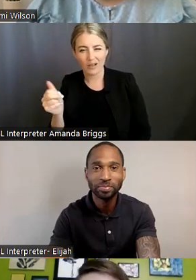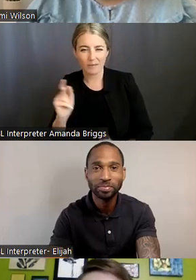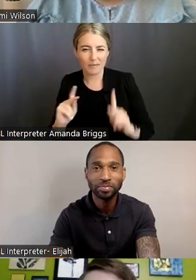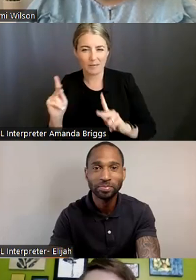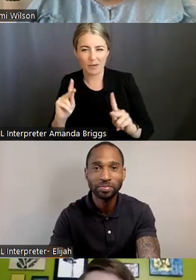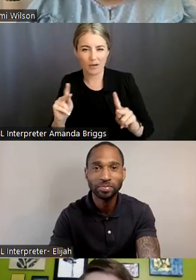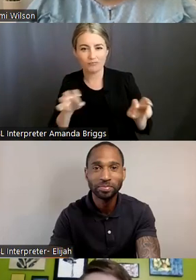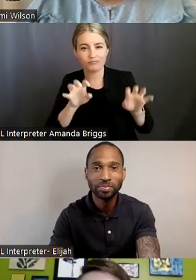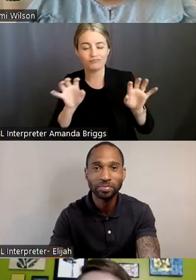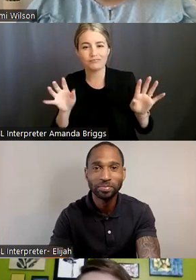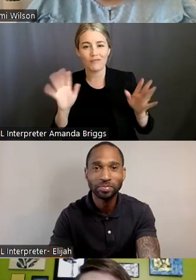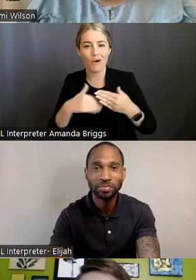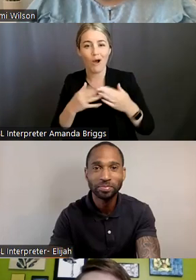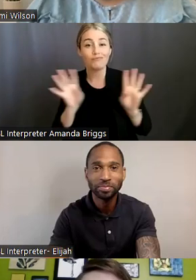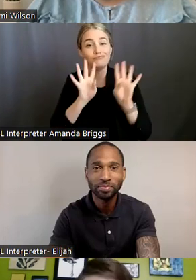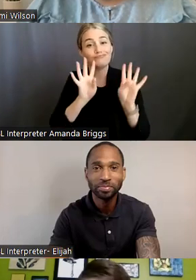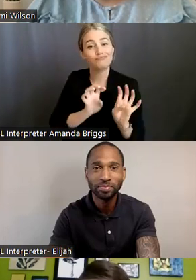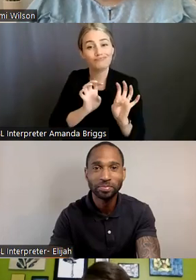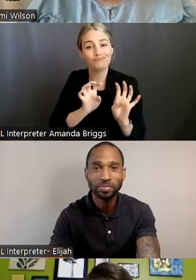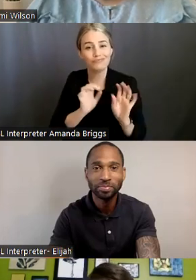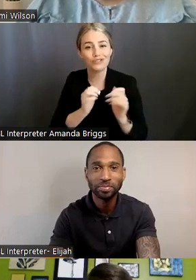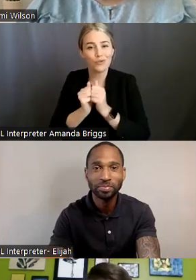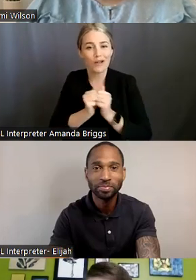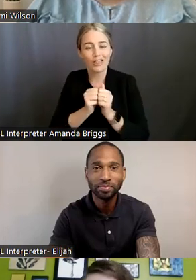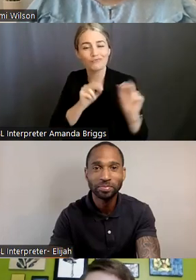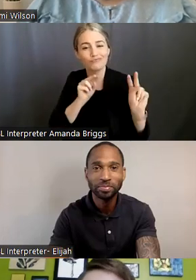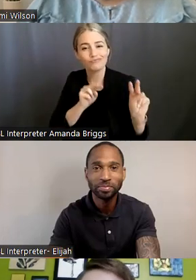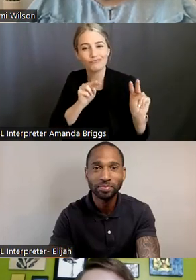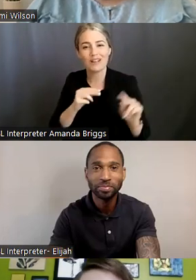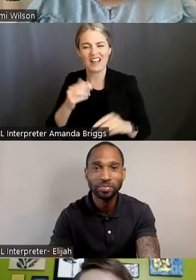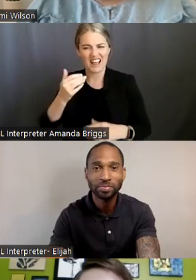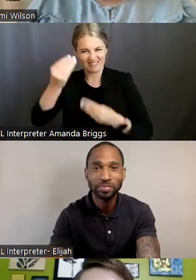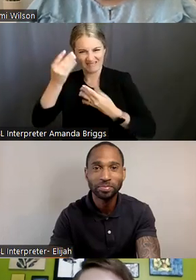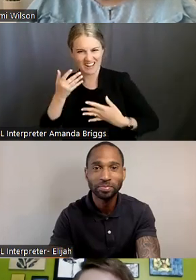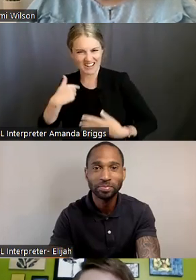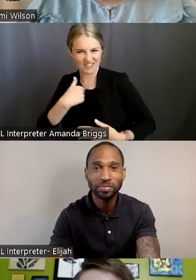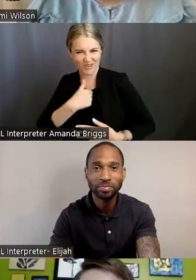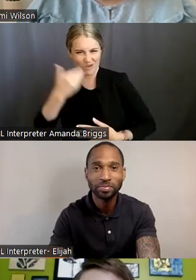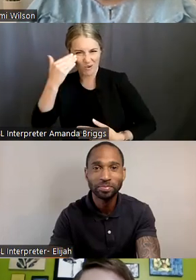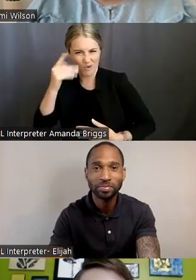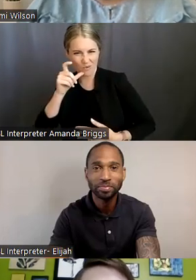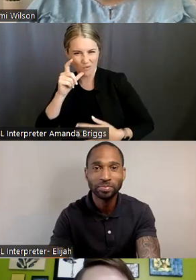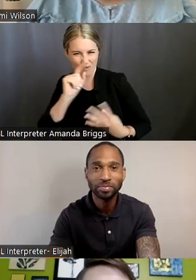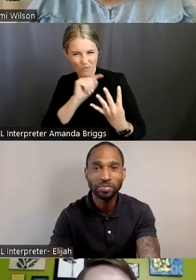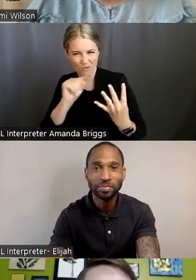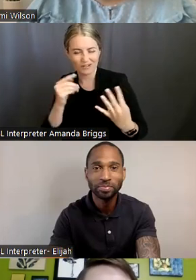helpful for us so we can track attendance more accurately. So thank you all so much. And I'm gonna go ahead and turn it